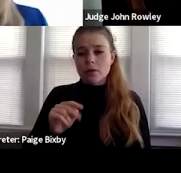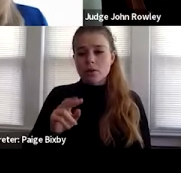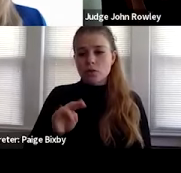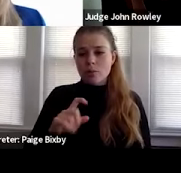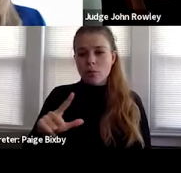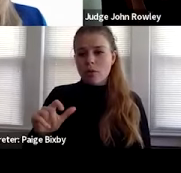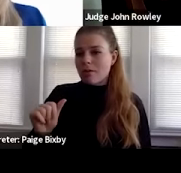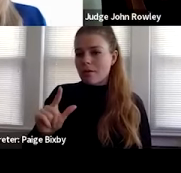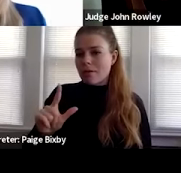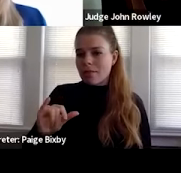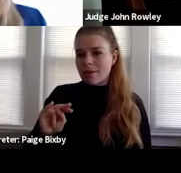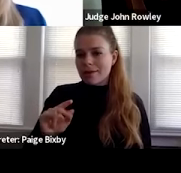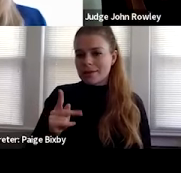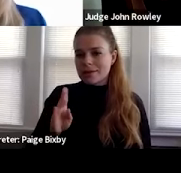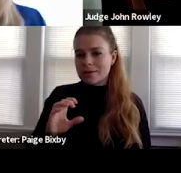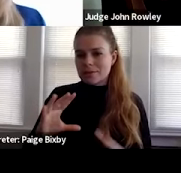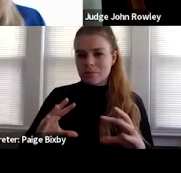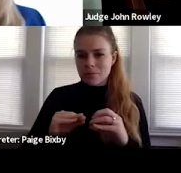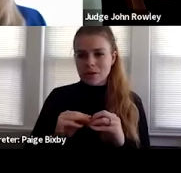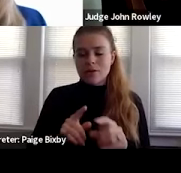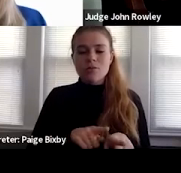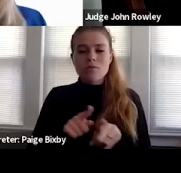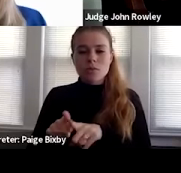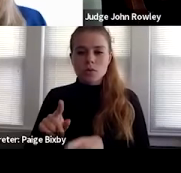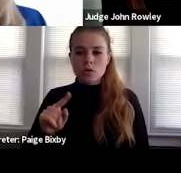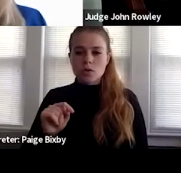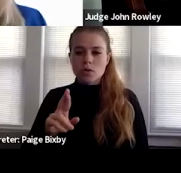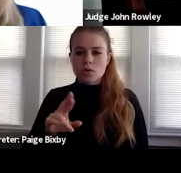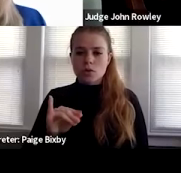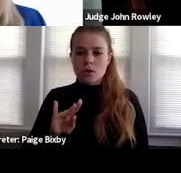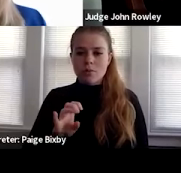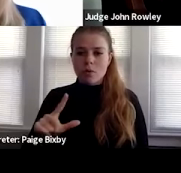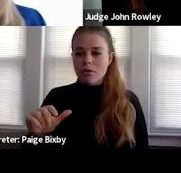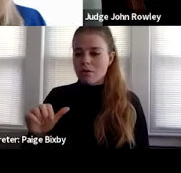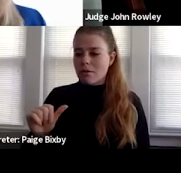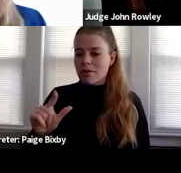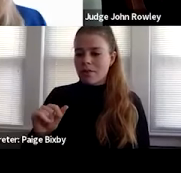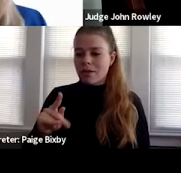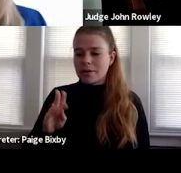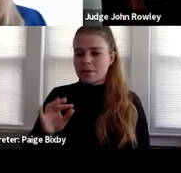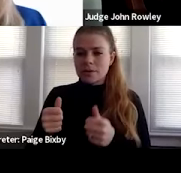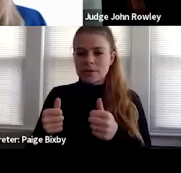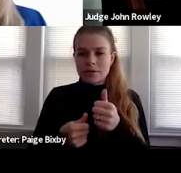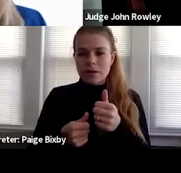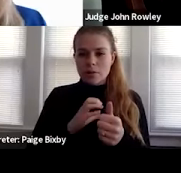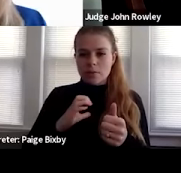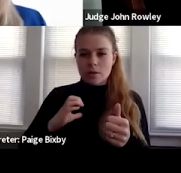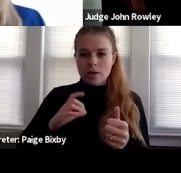and have a tribal alliance sub-committee for substance abuse prevention and treatment programs